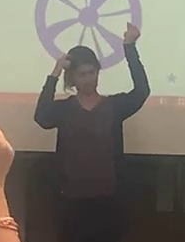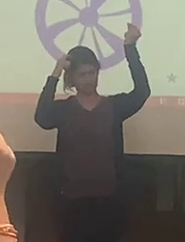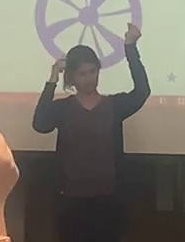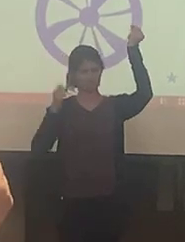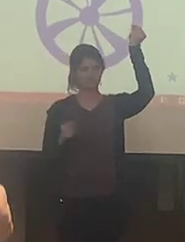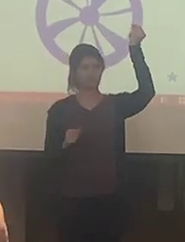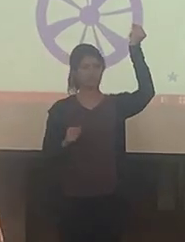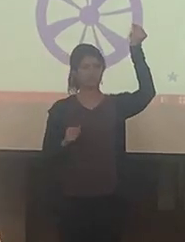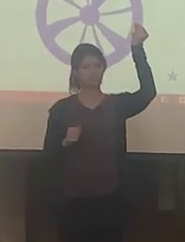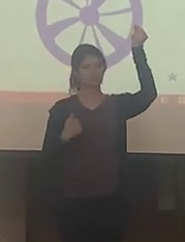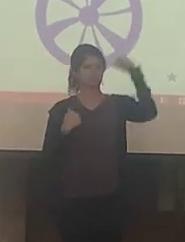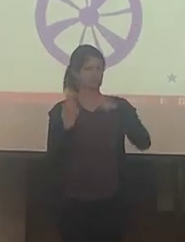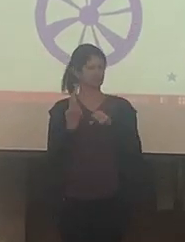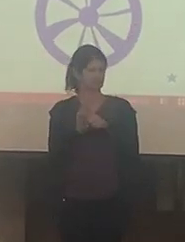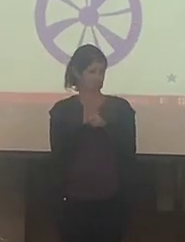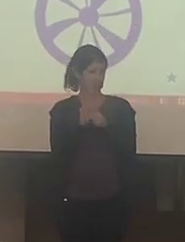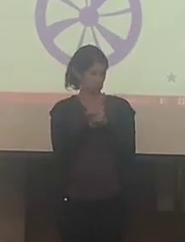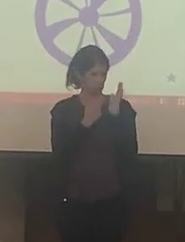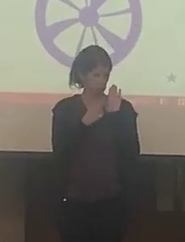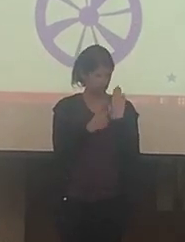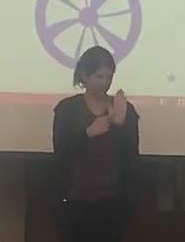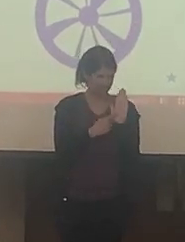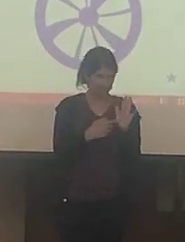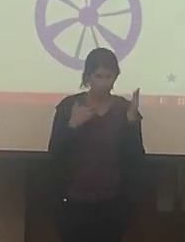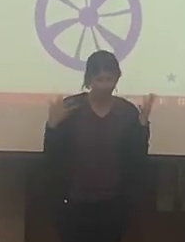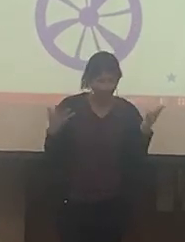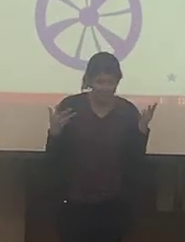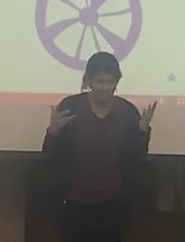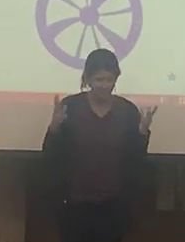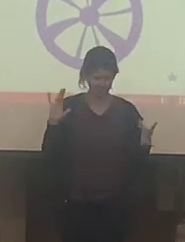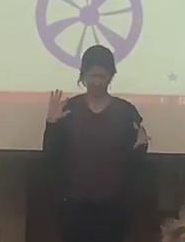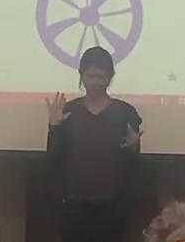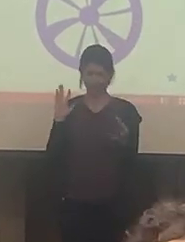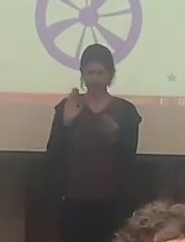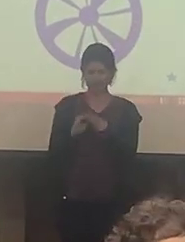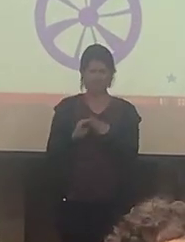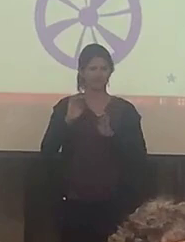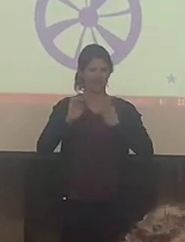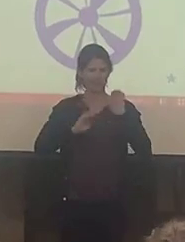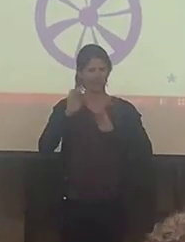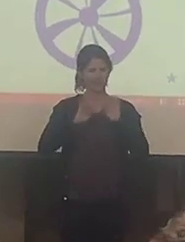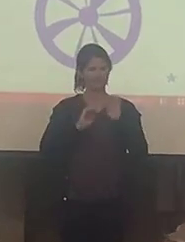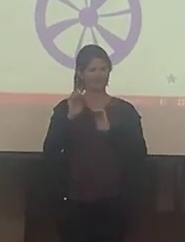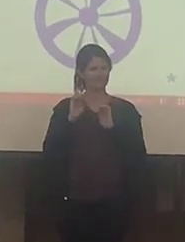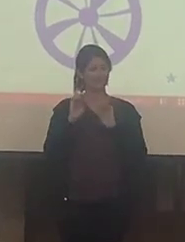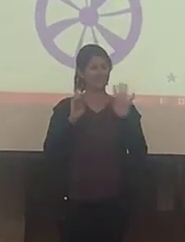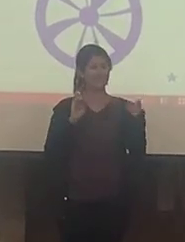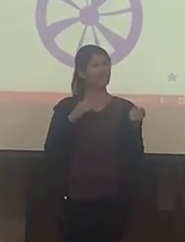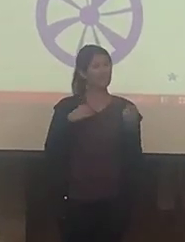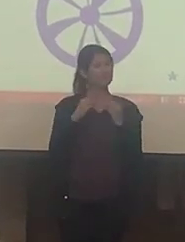i use the wheel as a representation of the comprehensive evaluation again you're welcome to dig in that well there's more than one wheel on the wall